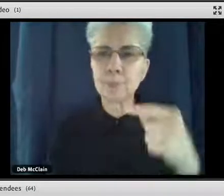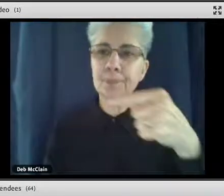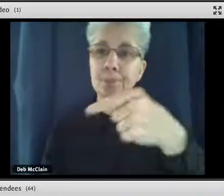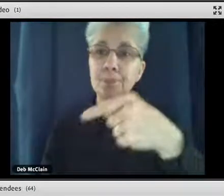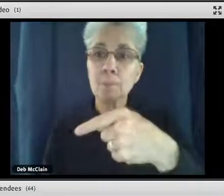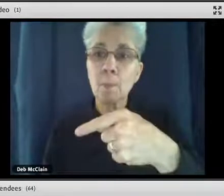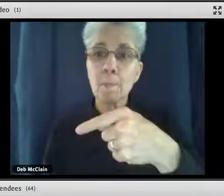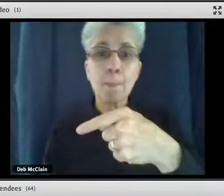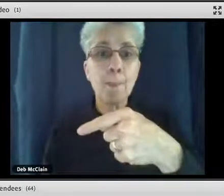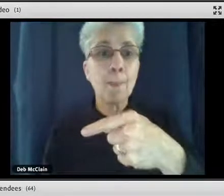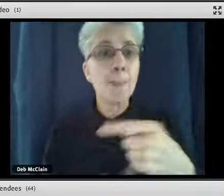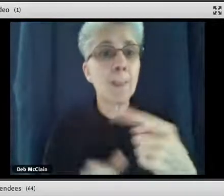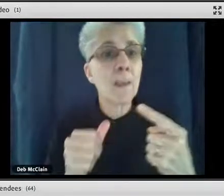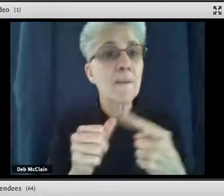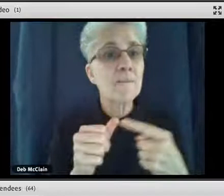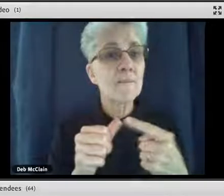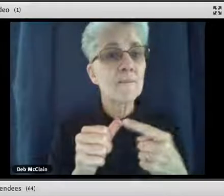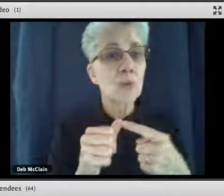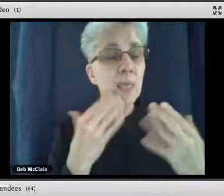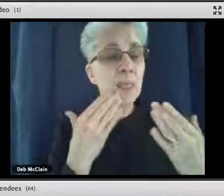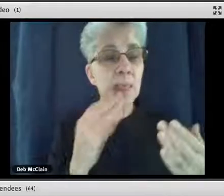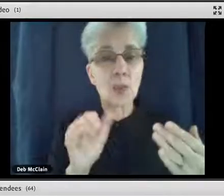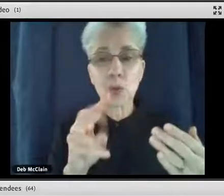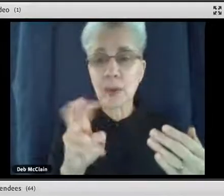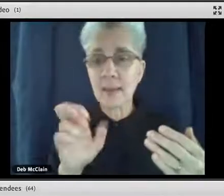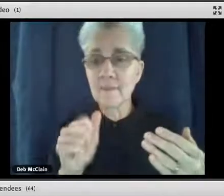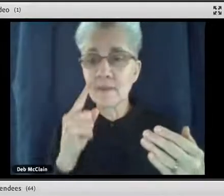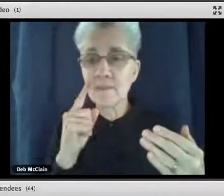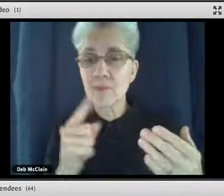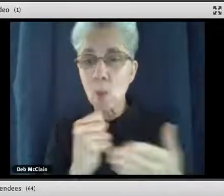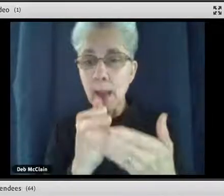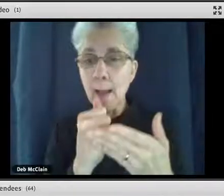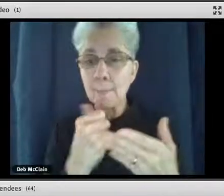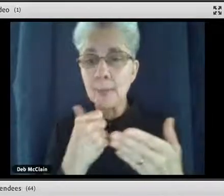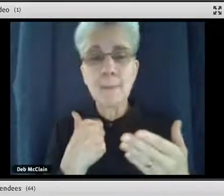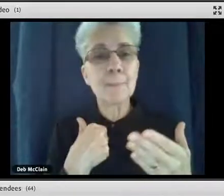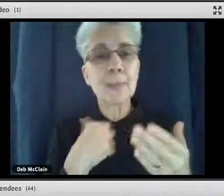Alright, so first of all, thank you, Eva Stafford, for helping me out